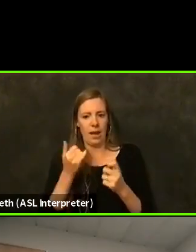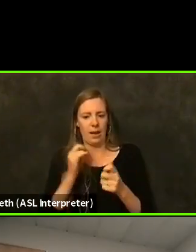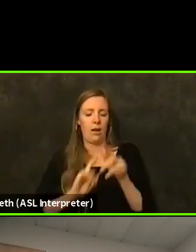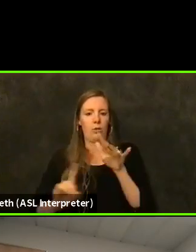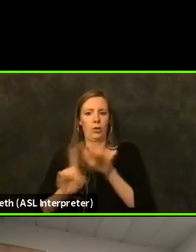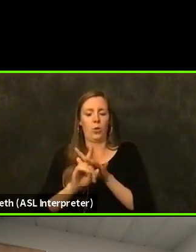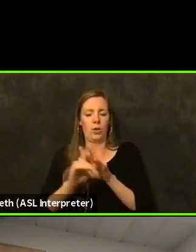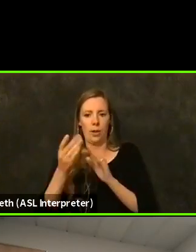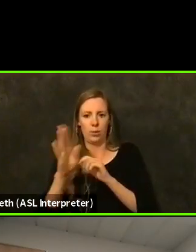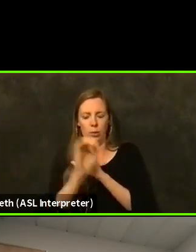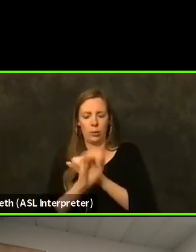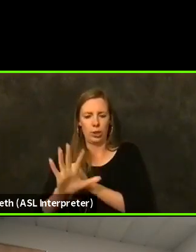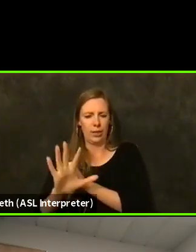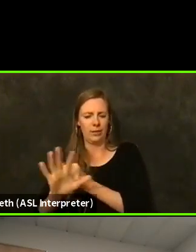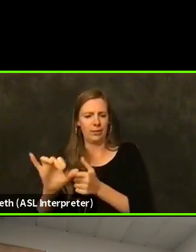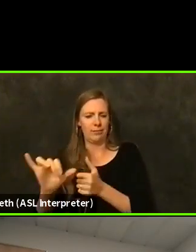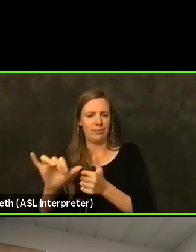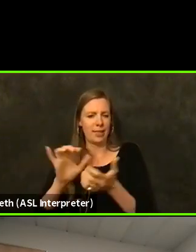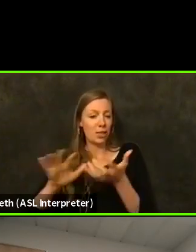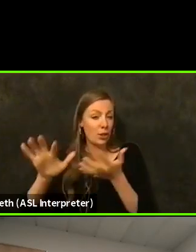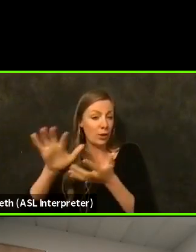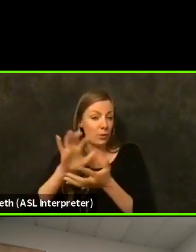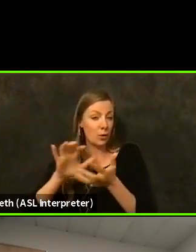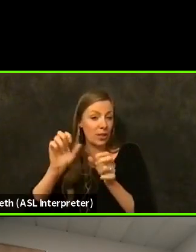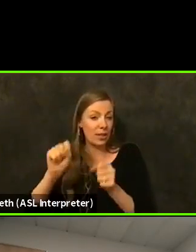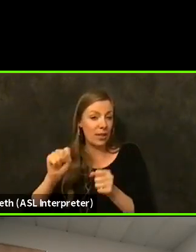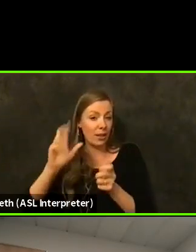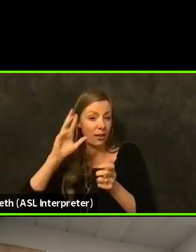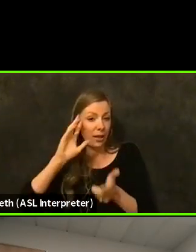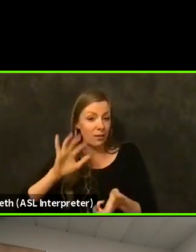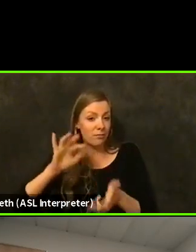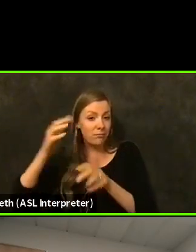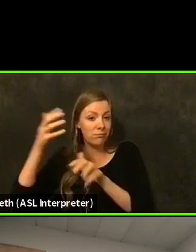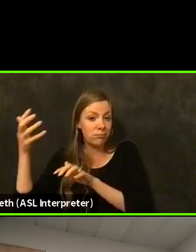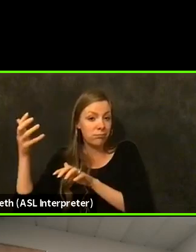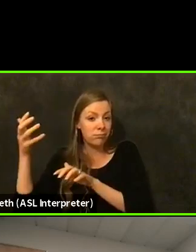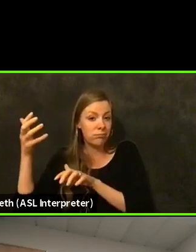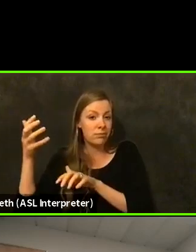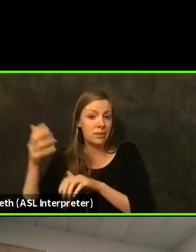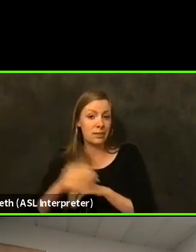Is there any confusion that this could kind of just at least be another hiccup?